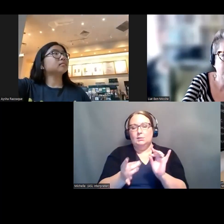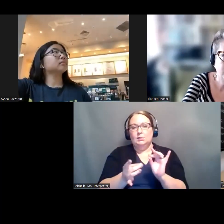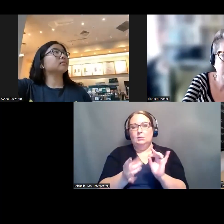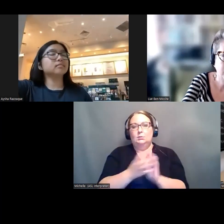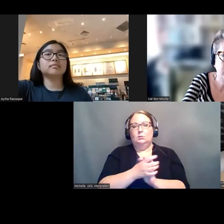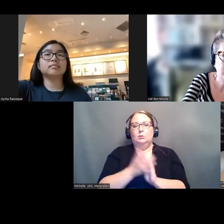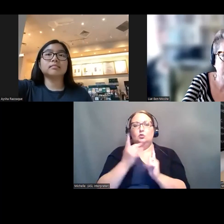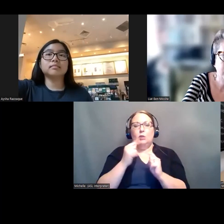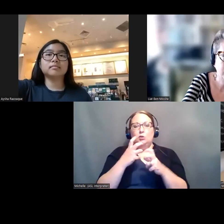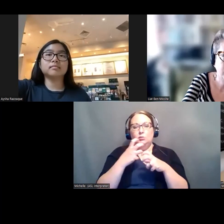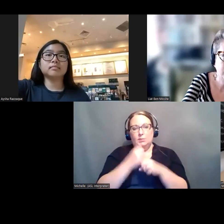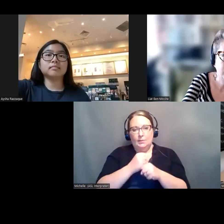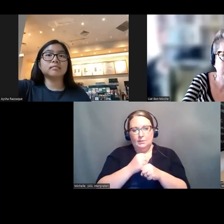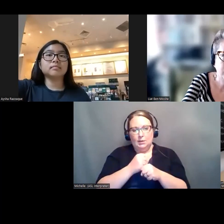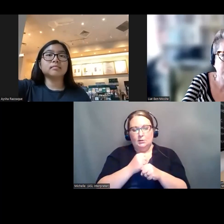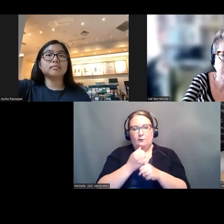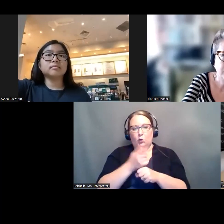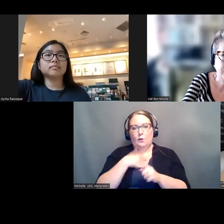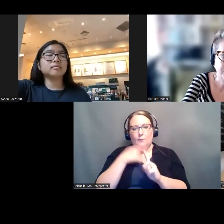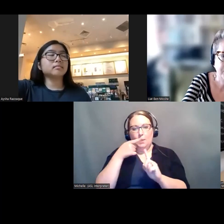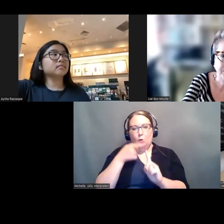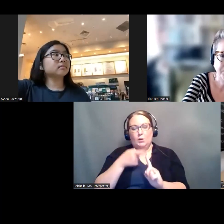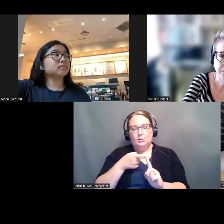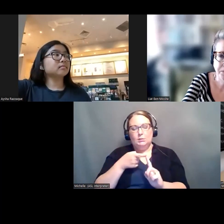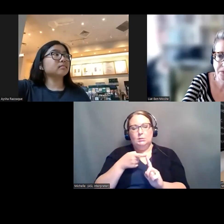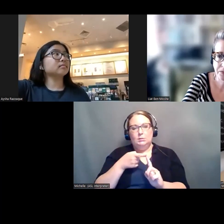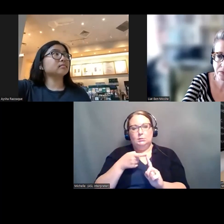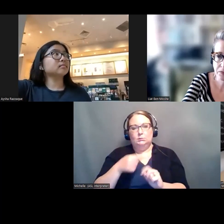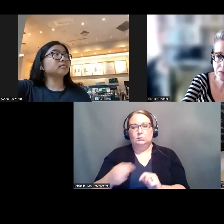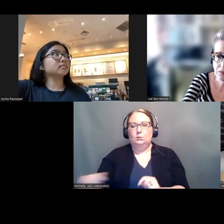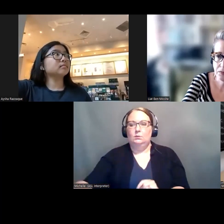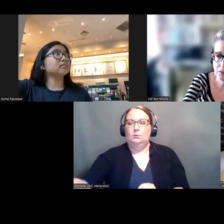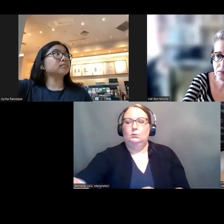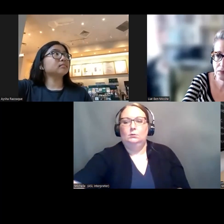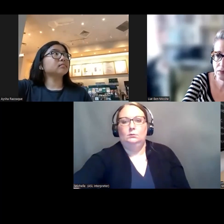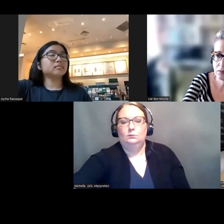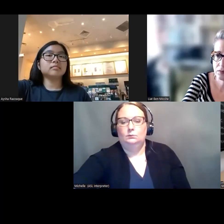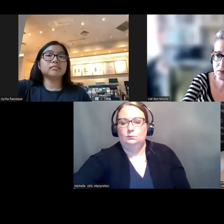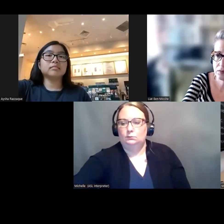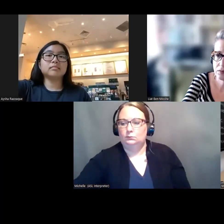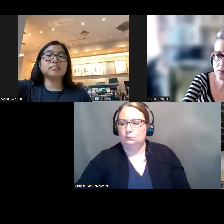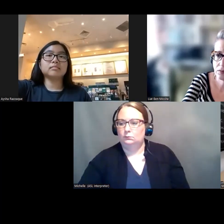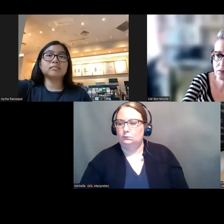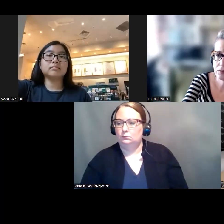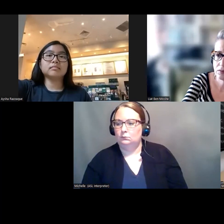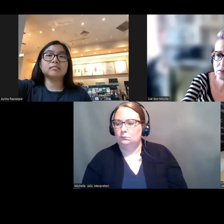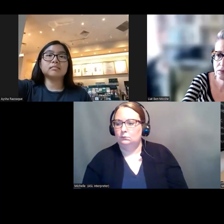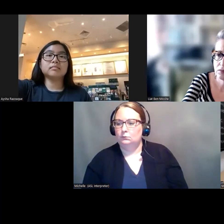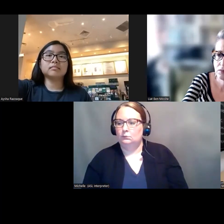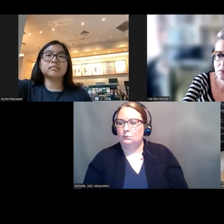to synthesize a couple of my very nonlinear thoughts. I often joke that I pass as linear